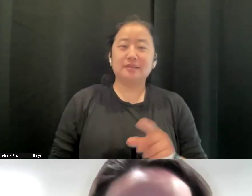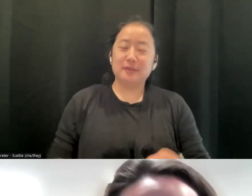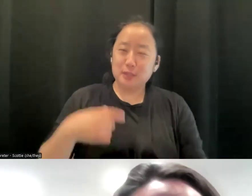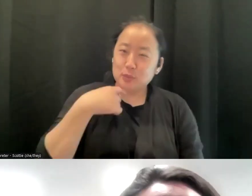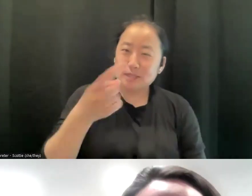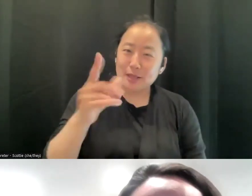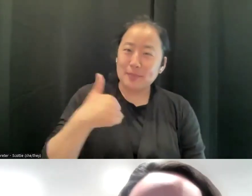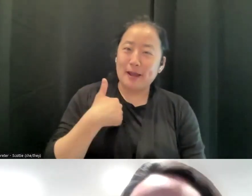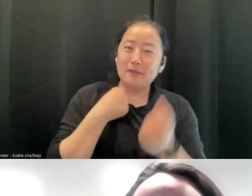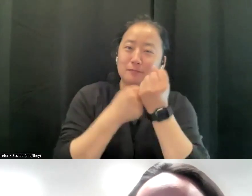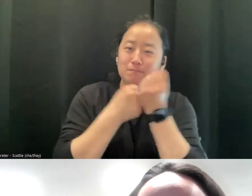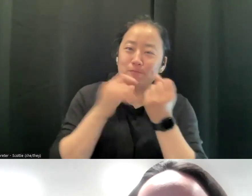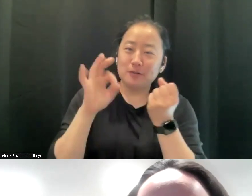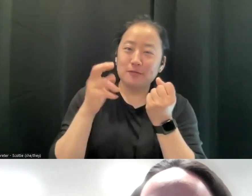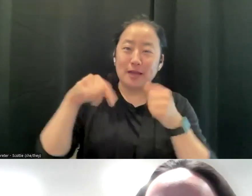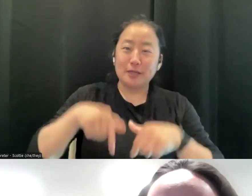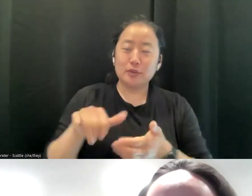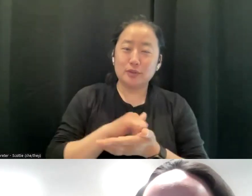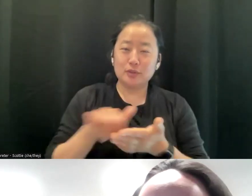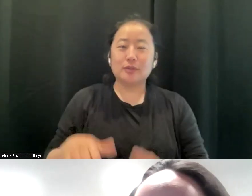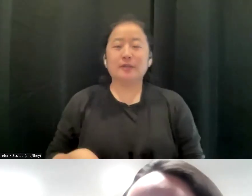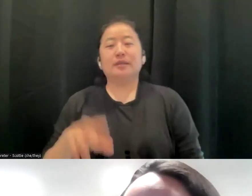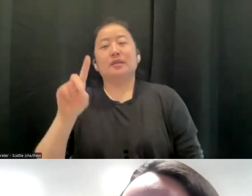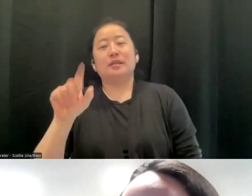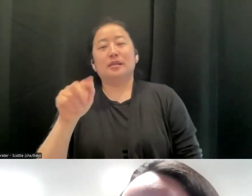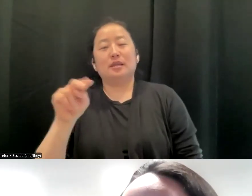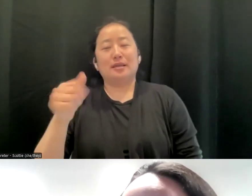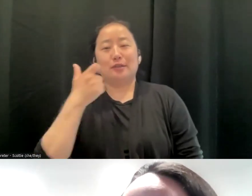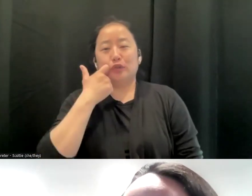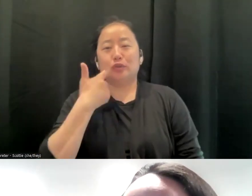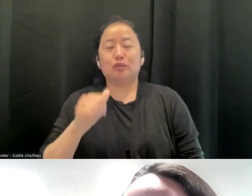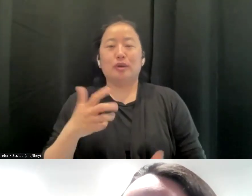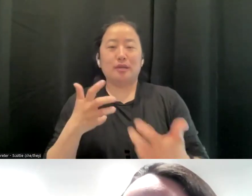Laura: I will let them know that. So Dana just tried adaptive water-skiing.